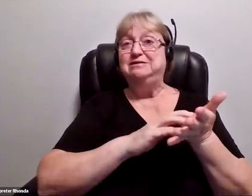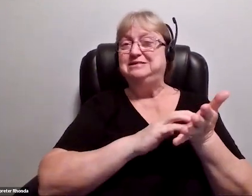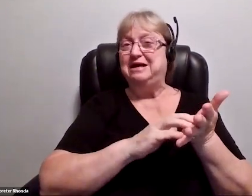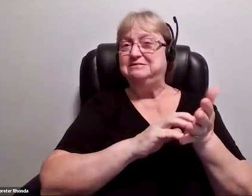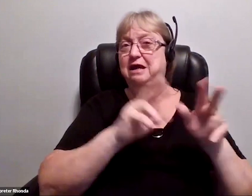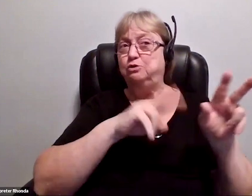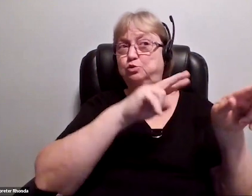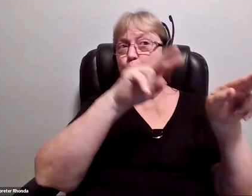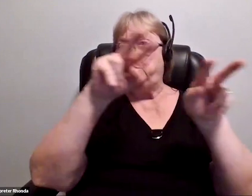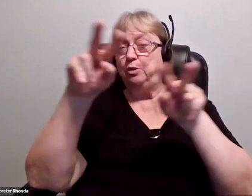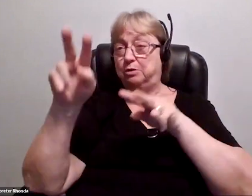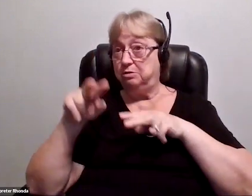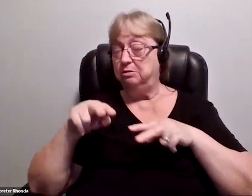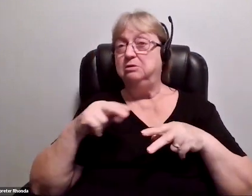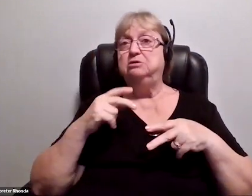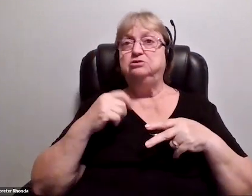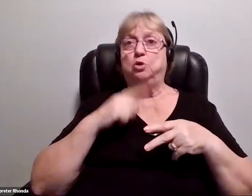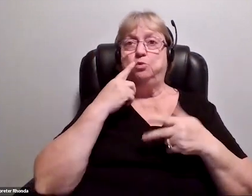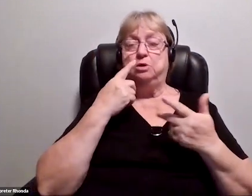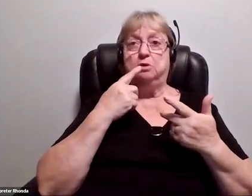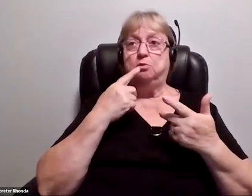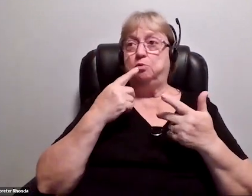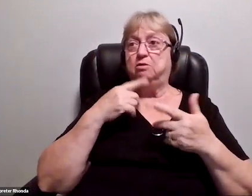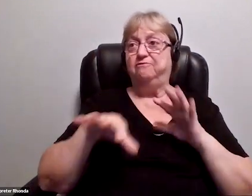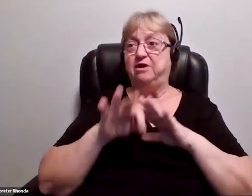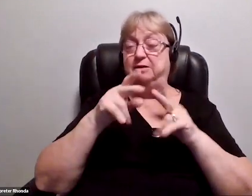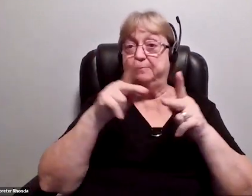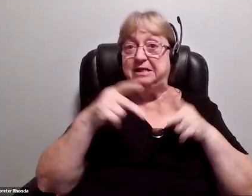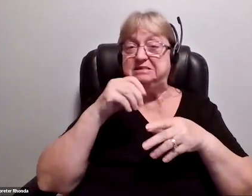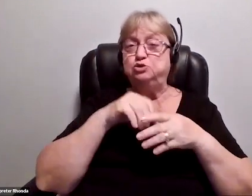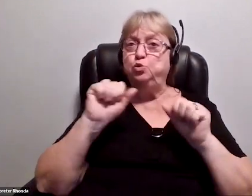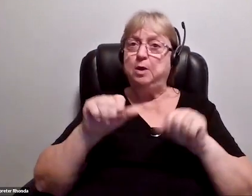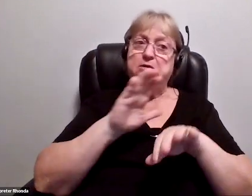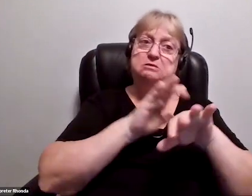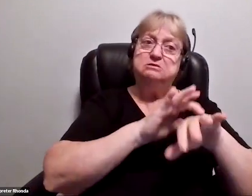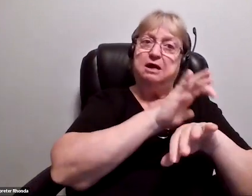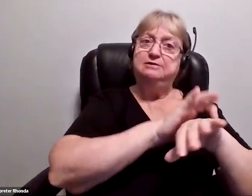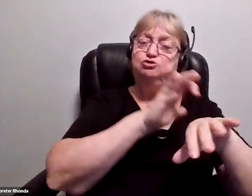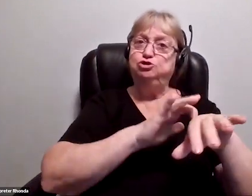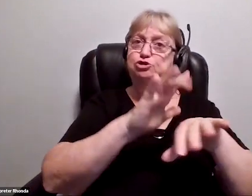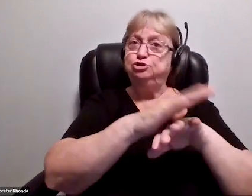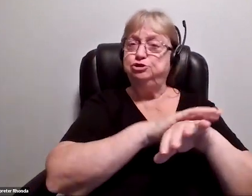in the museums where you can touch that will not have problems to touch.